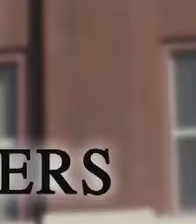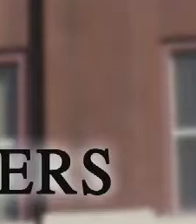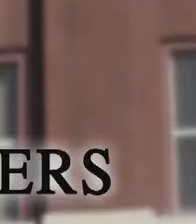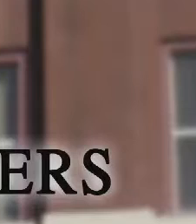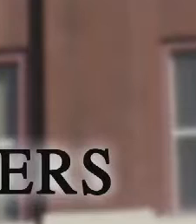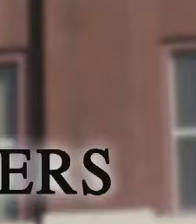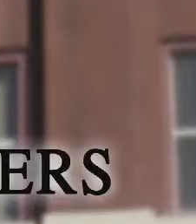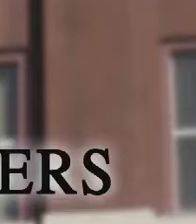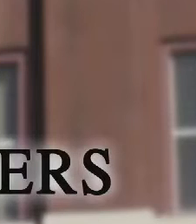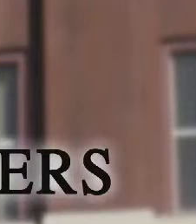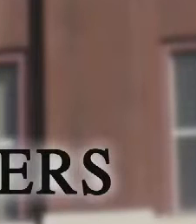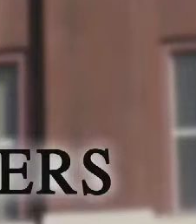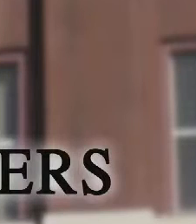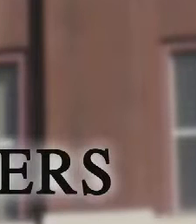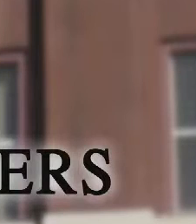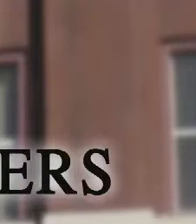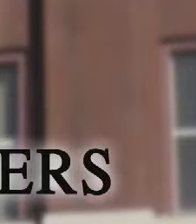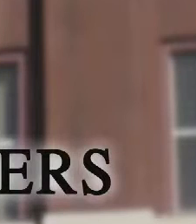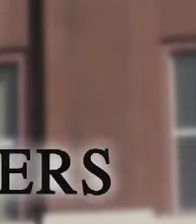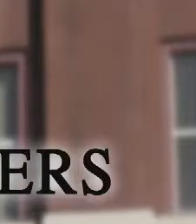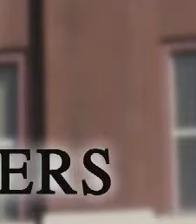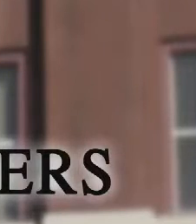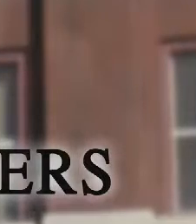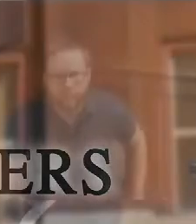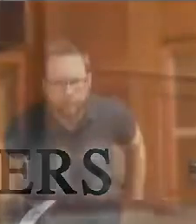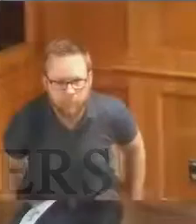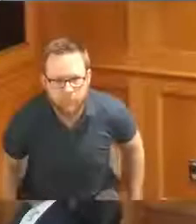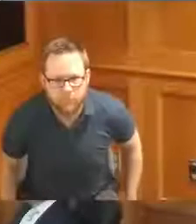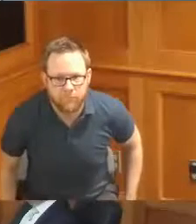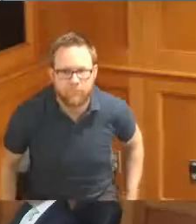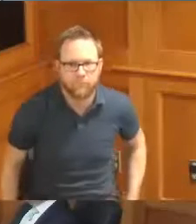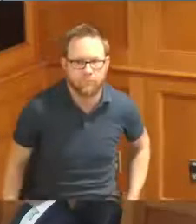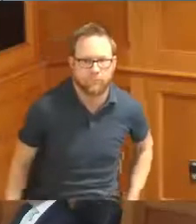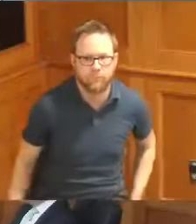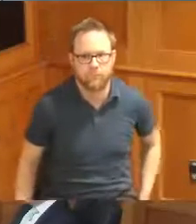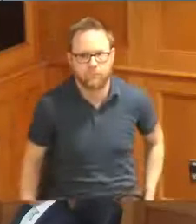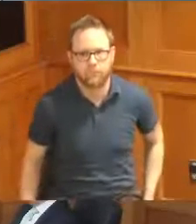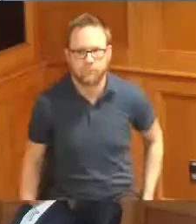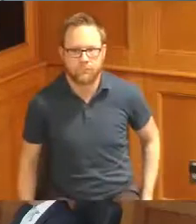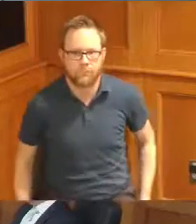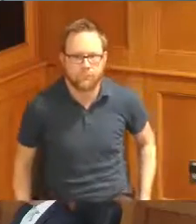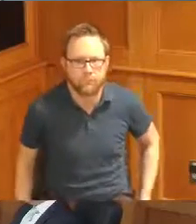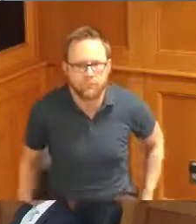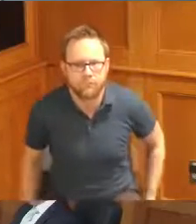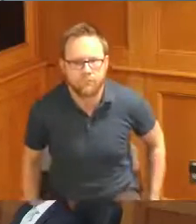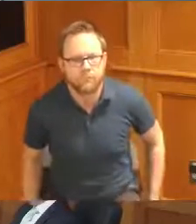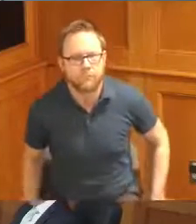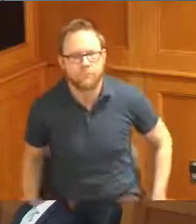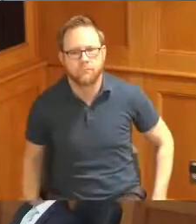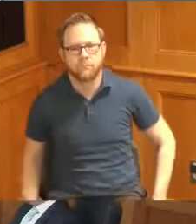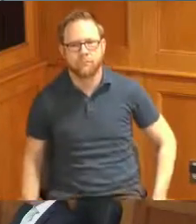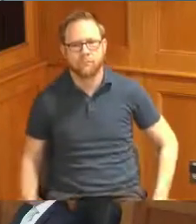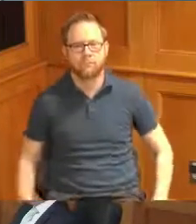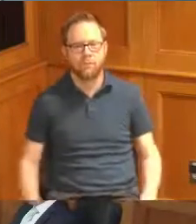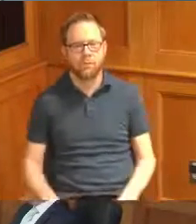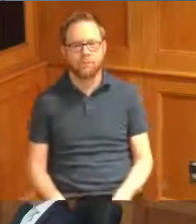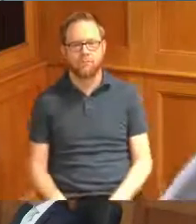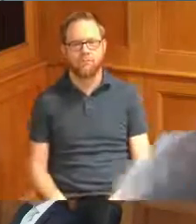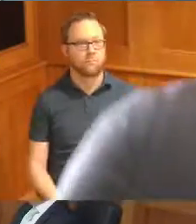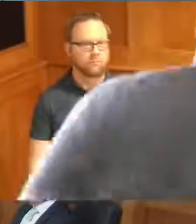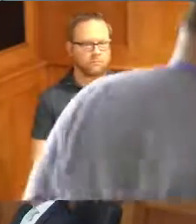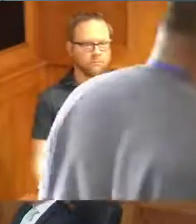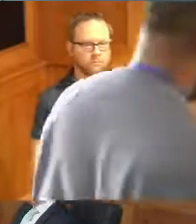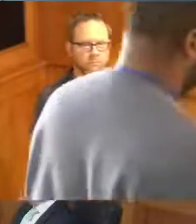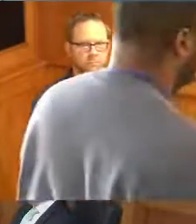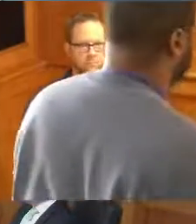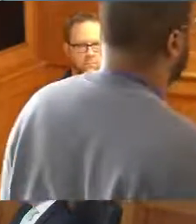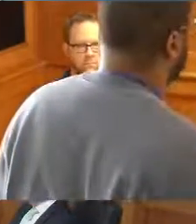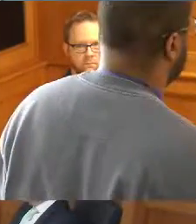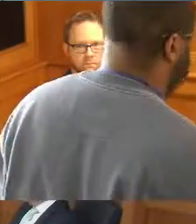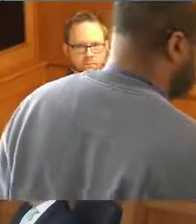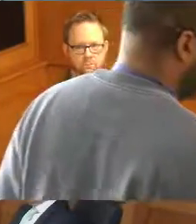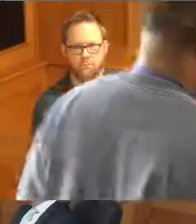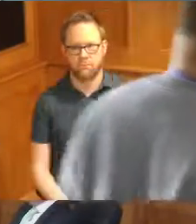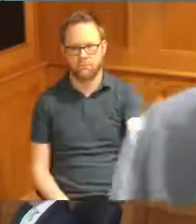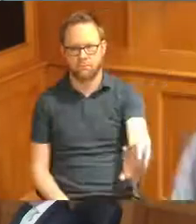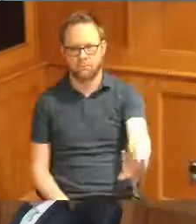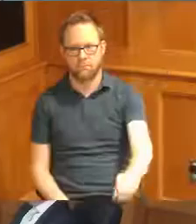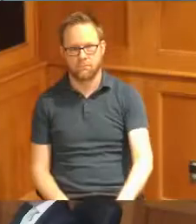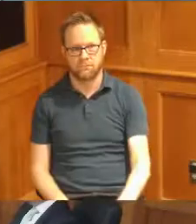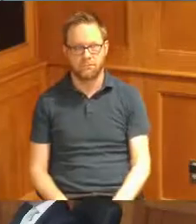okay we call the meeting back to order out of recess we do have another presentation